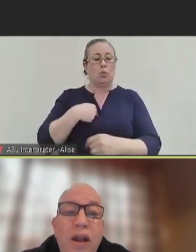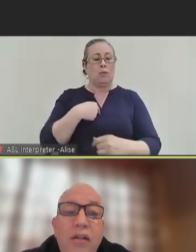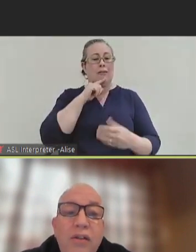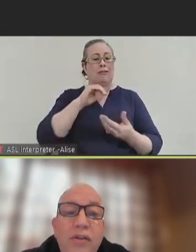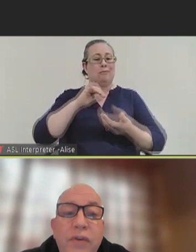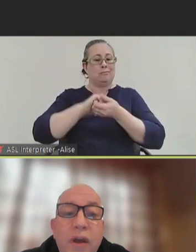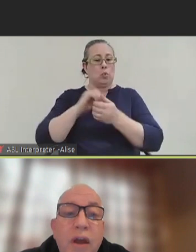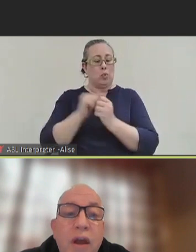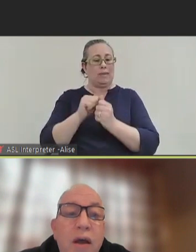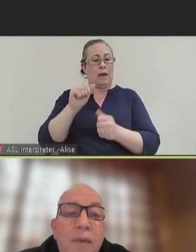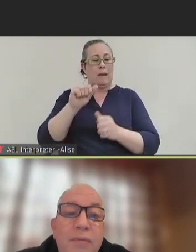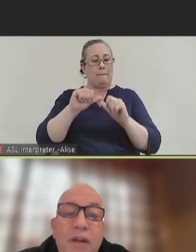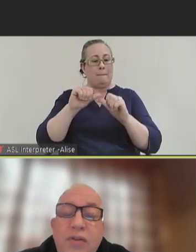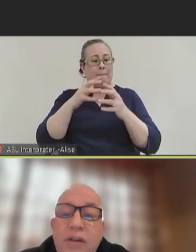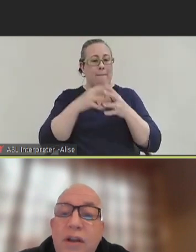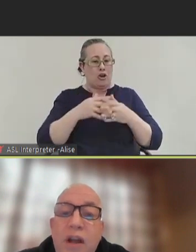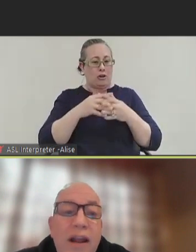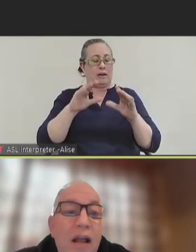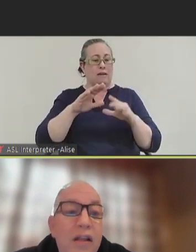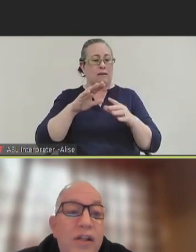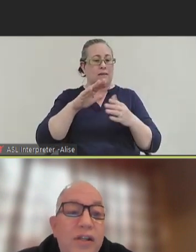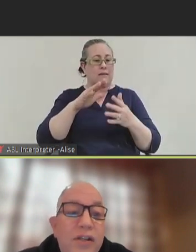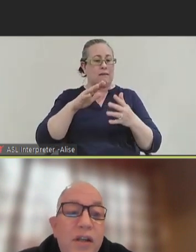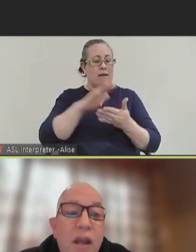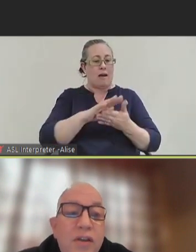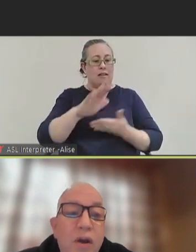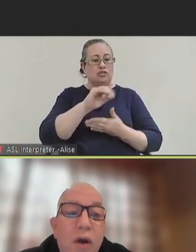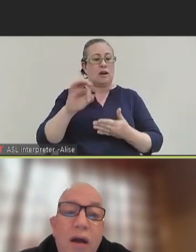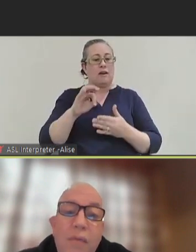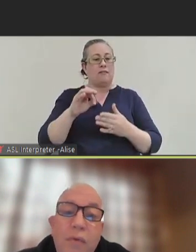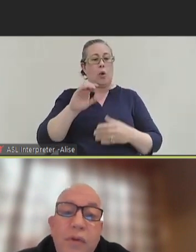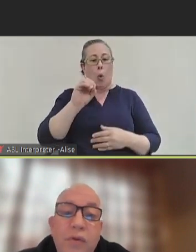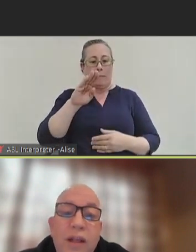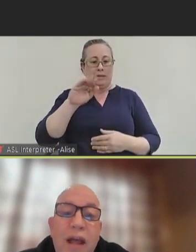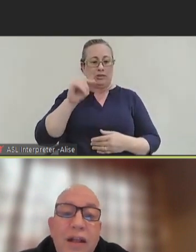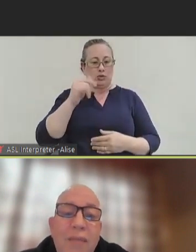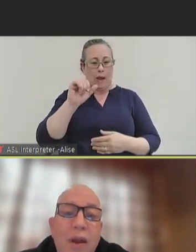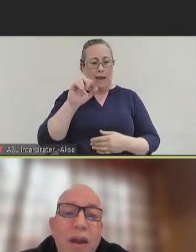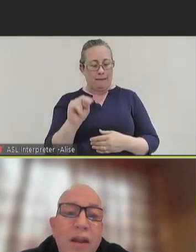College of Obstetrics and Gynecologists. So, we're doing a lot of collaborating